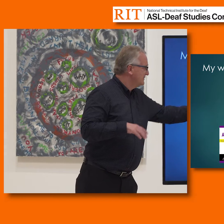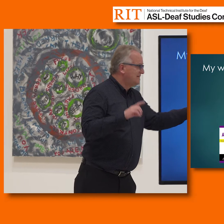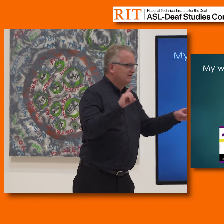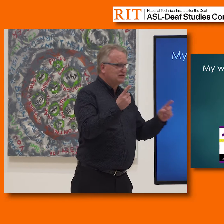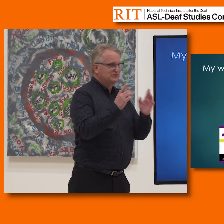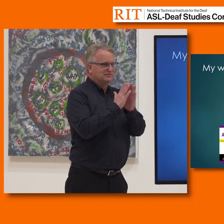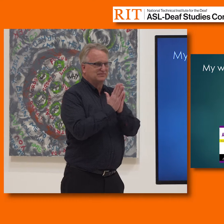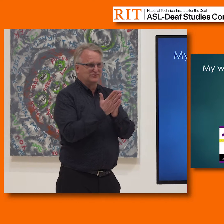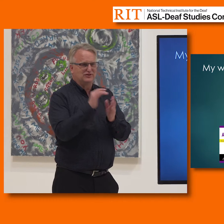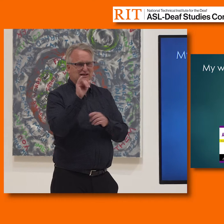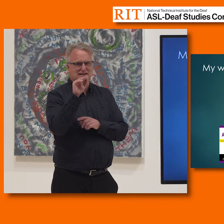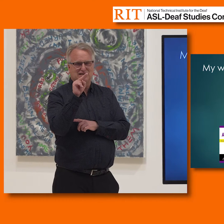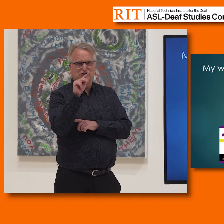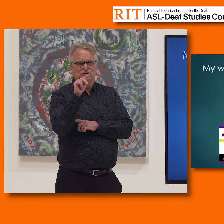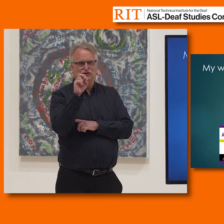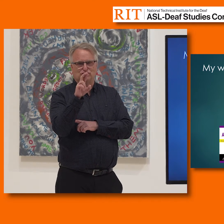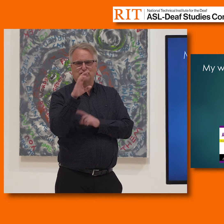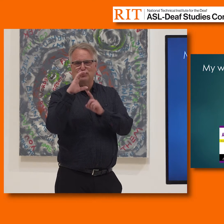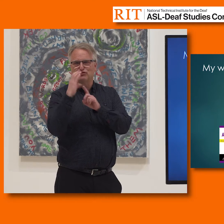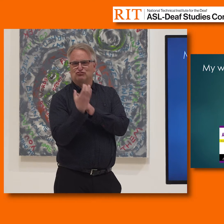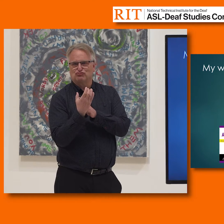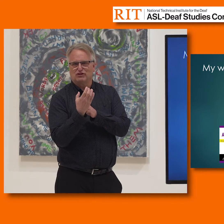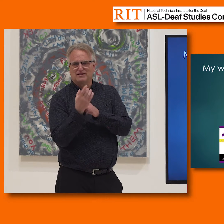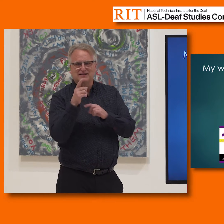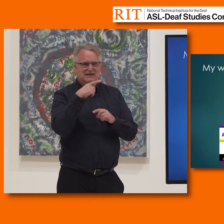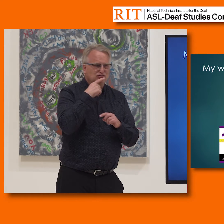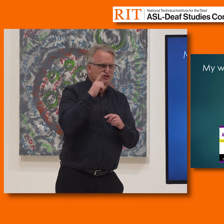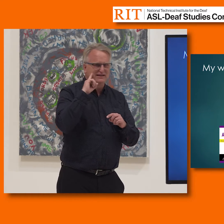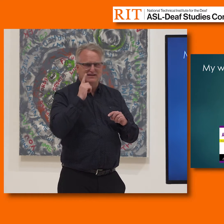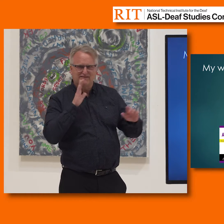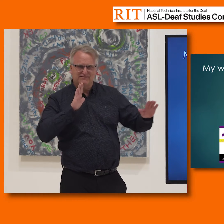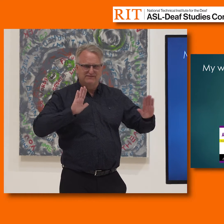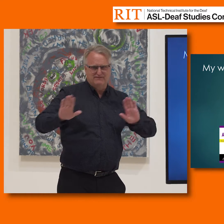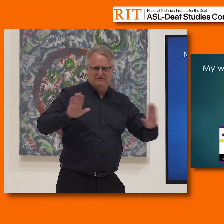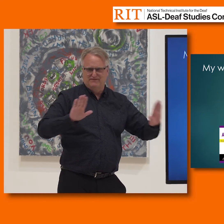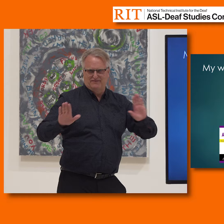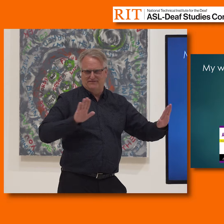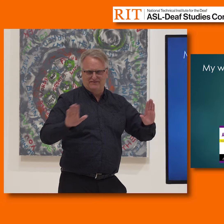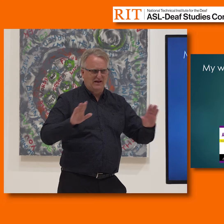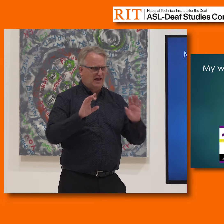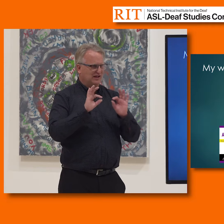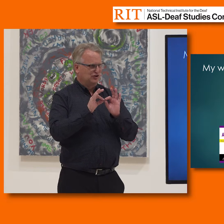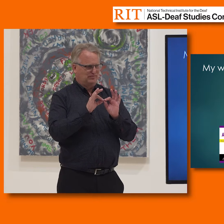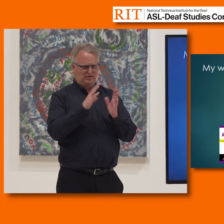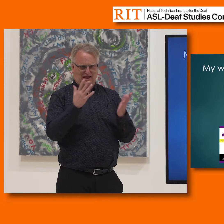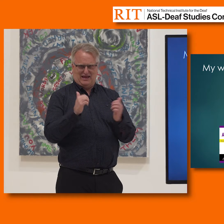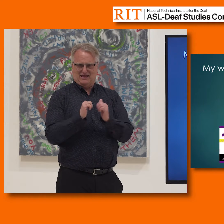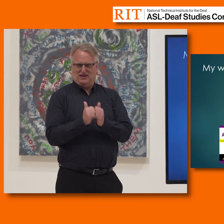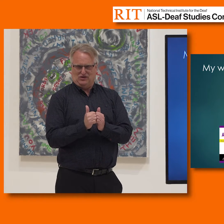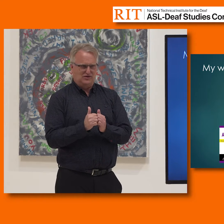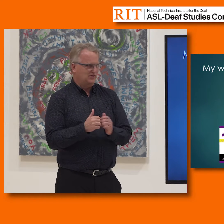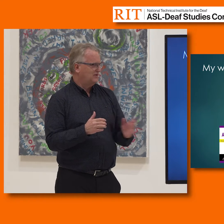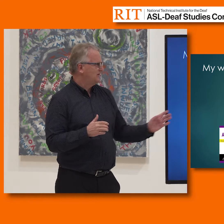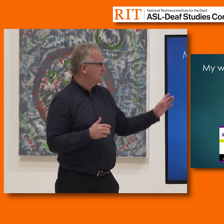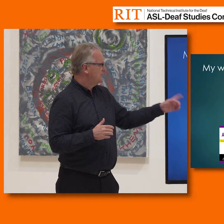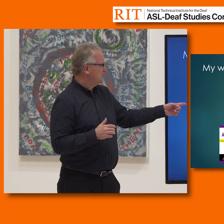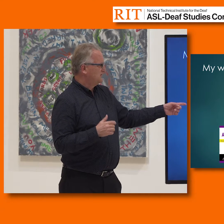what are some of the issues. Here's my intercultural "Reading Between the Signs" book that I wrote some years ago.